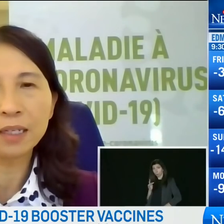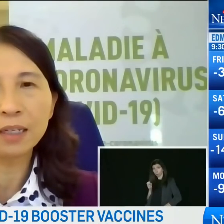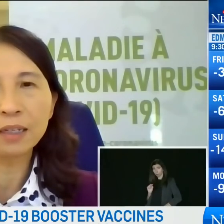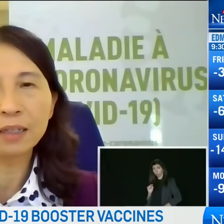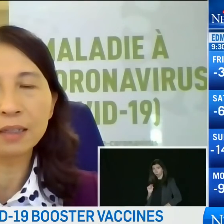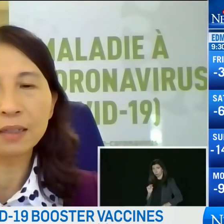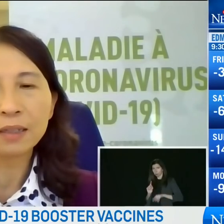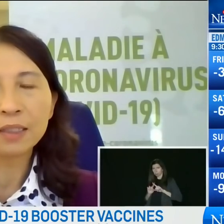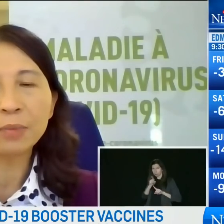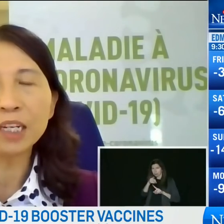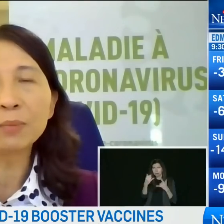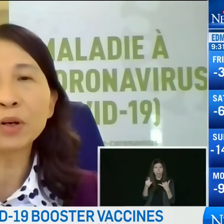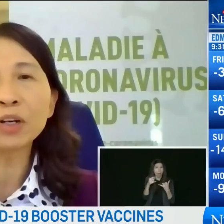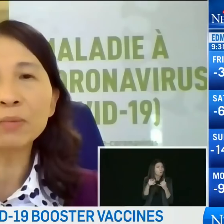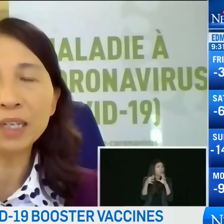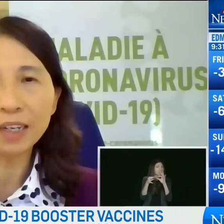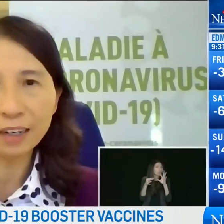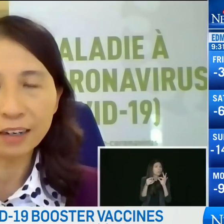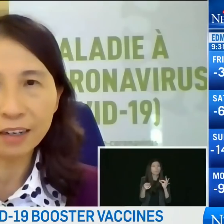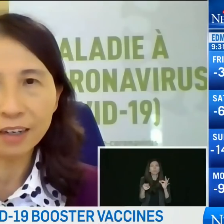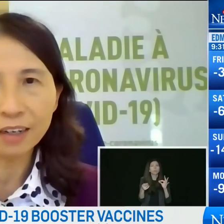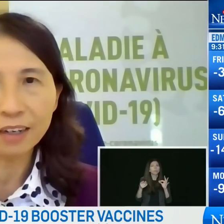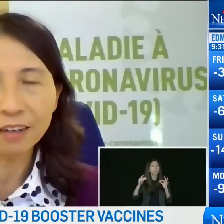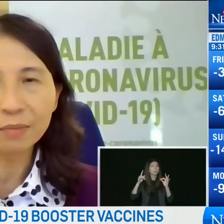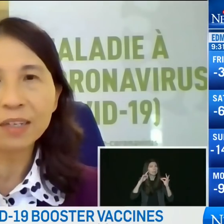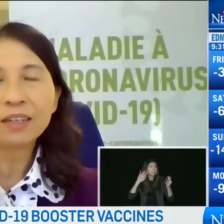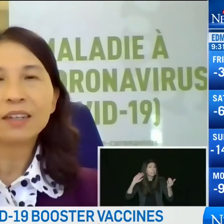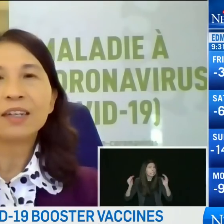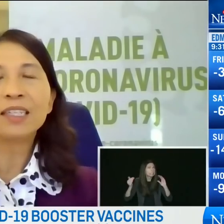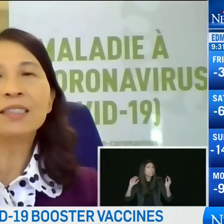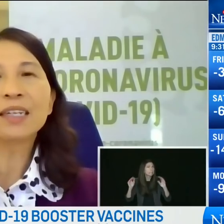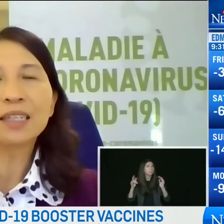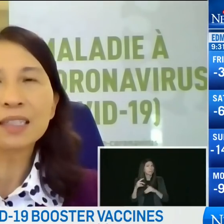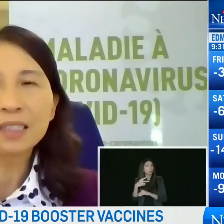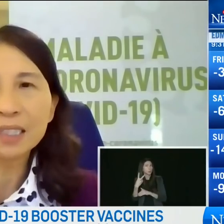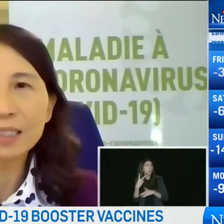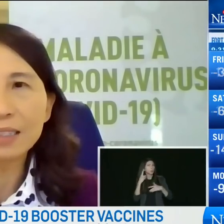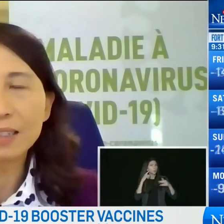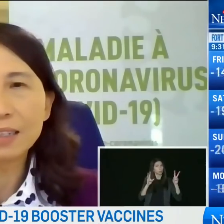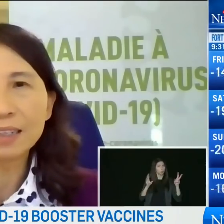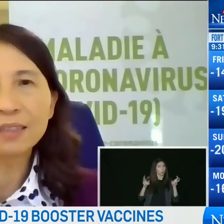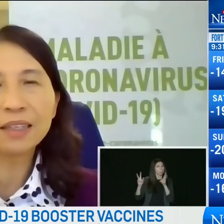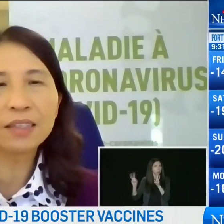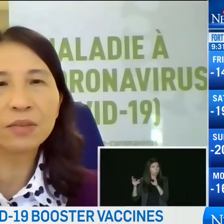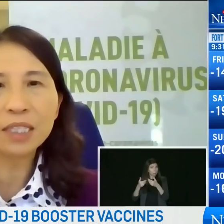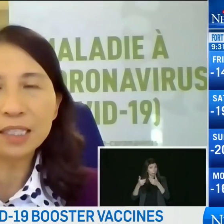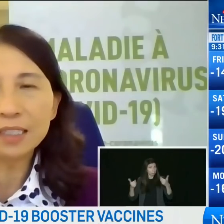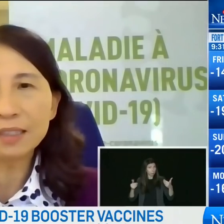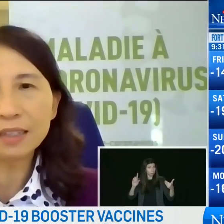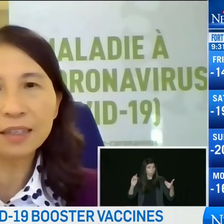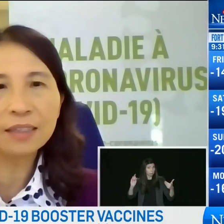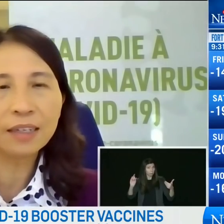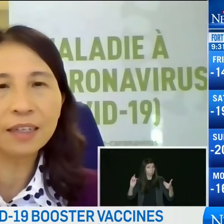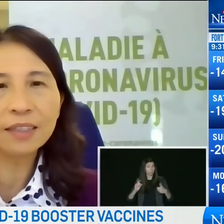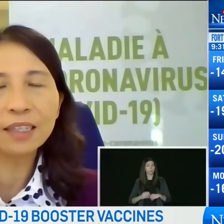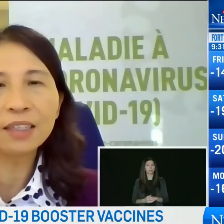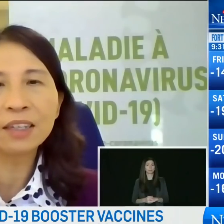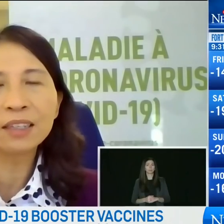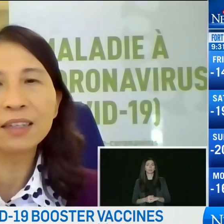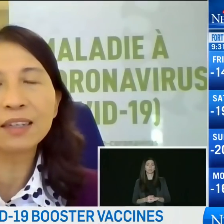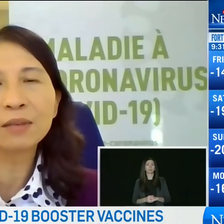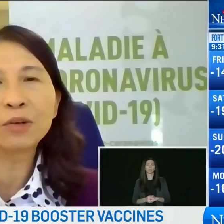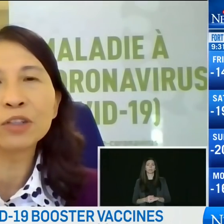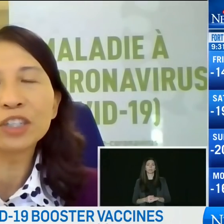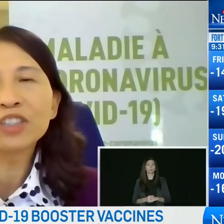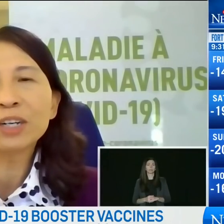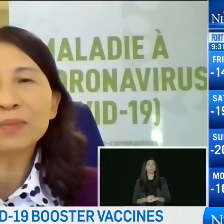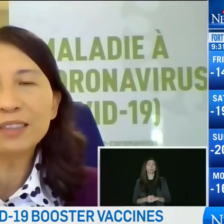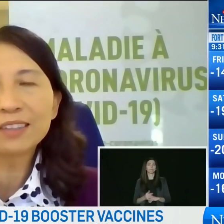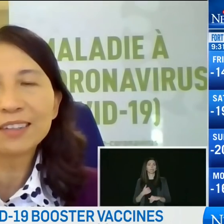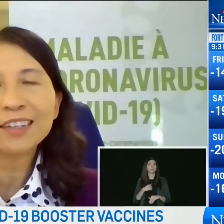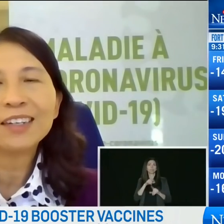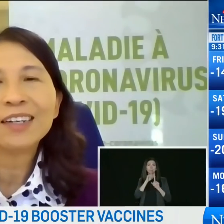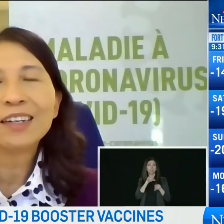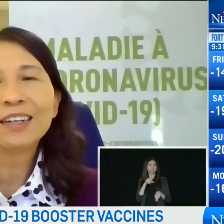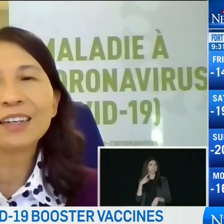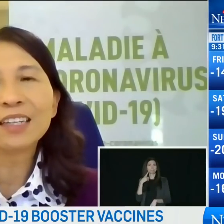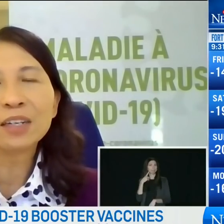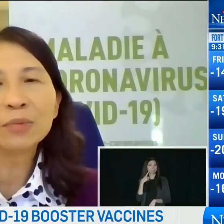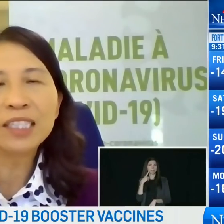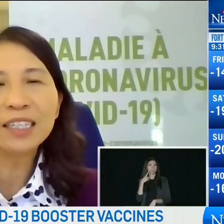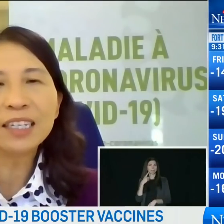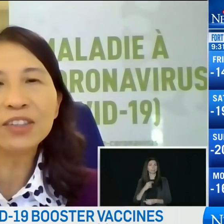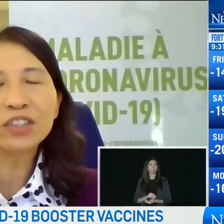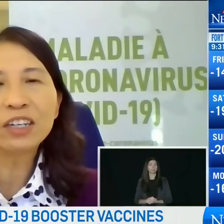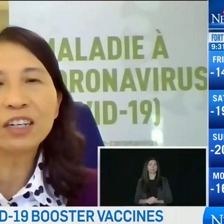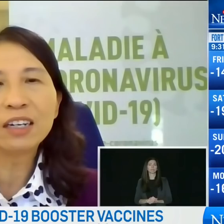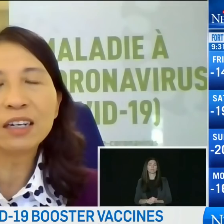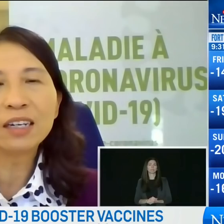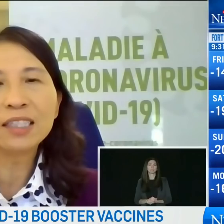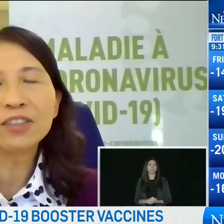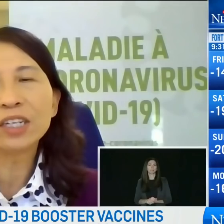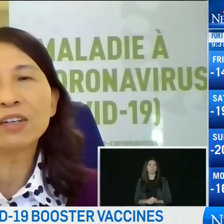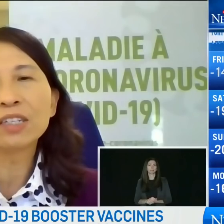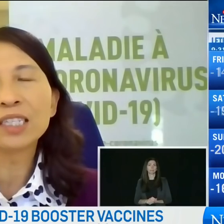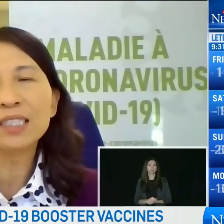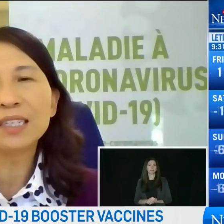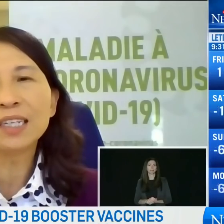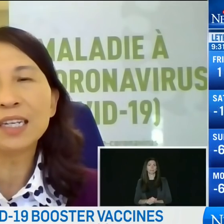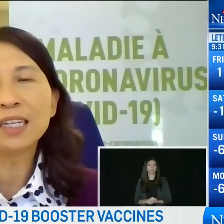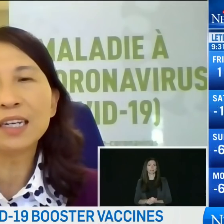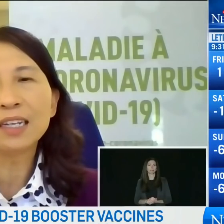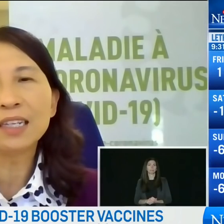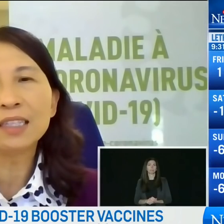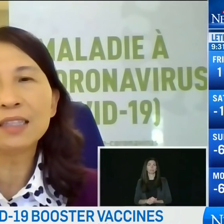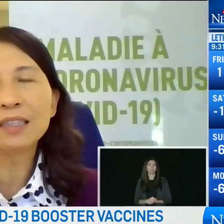OMICRON, BUT IT SEEMS THERE WAS